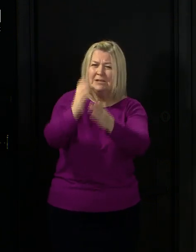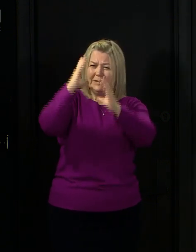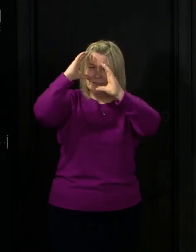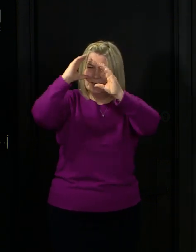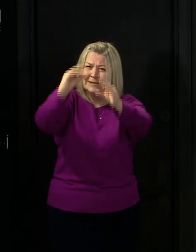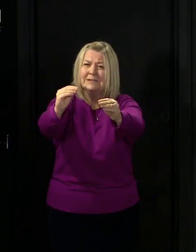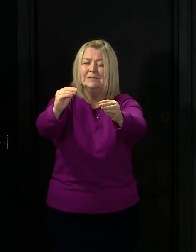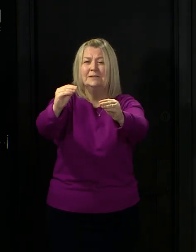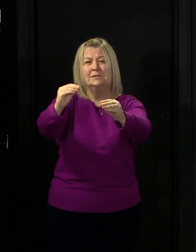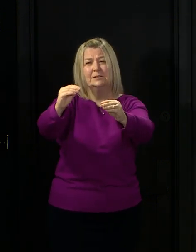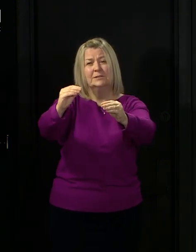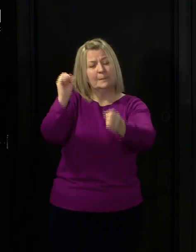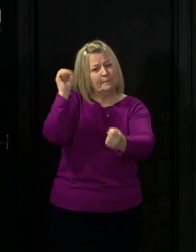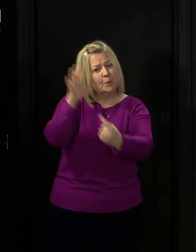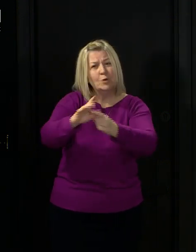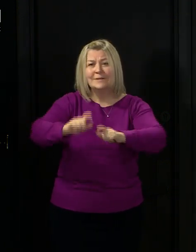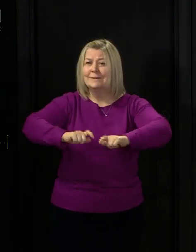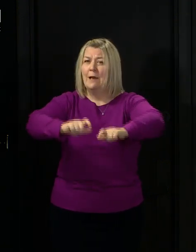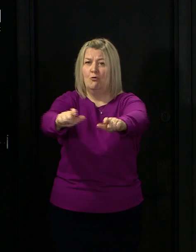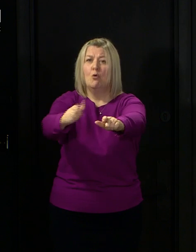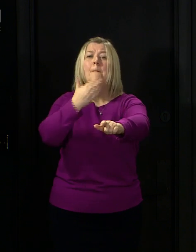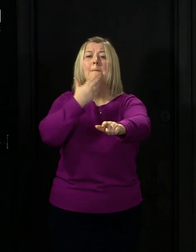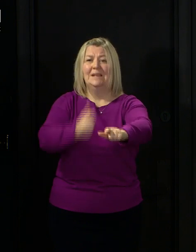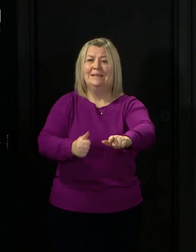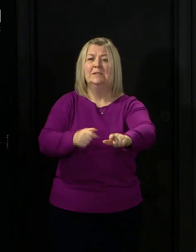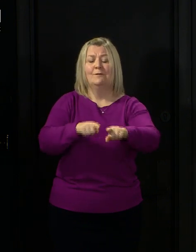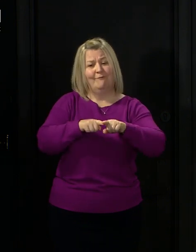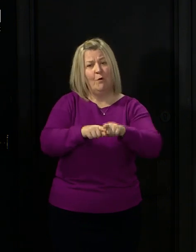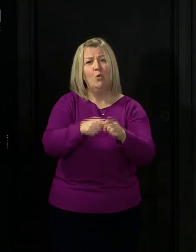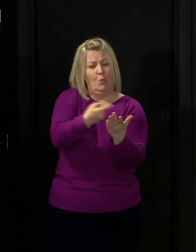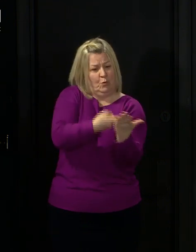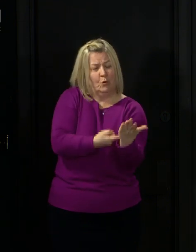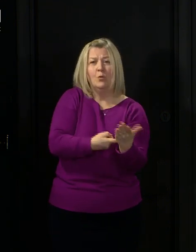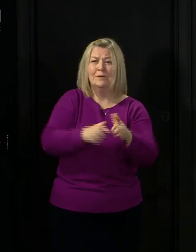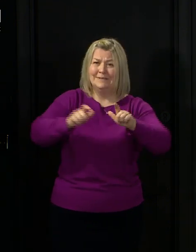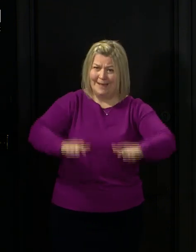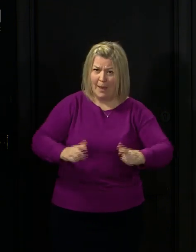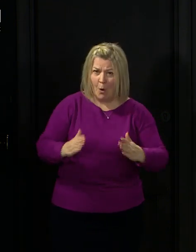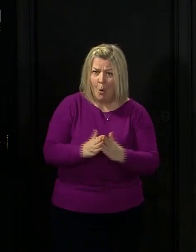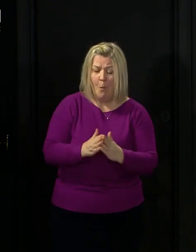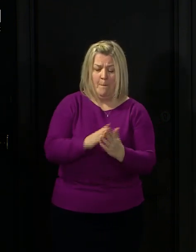continue to give that advice for the reasons we staying at home, by following